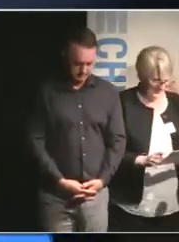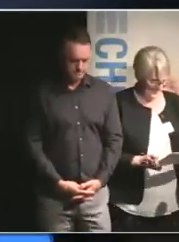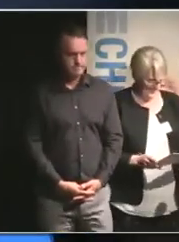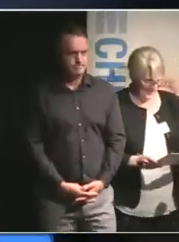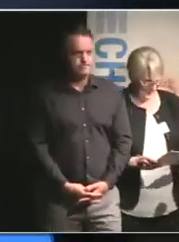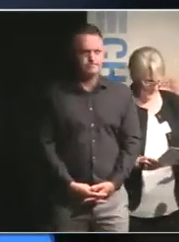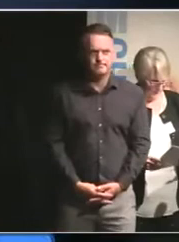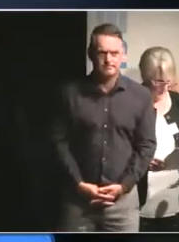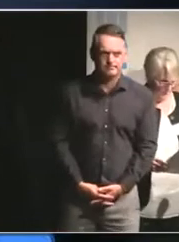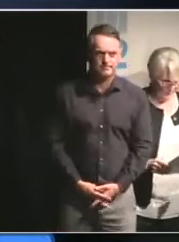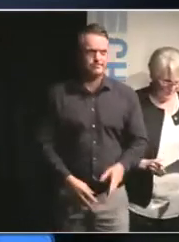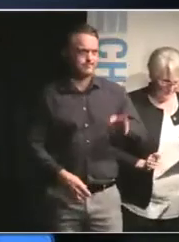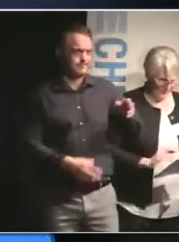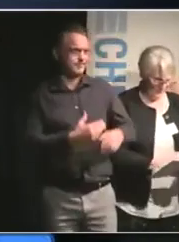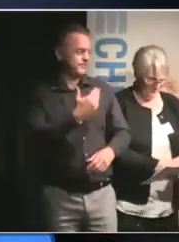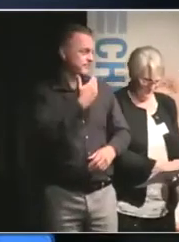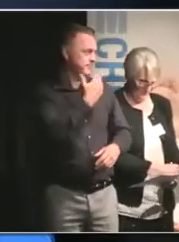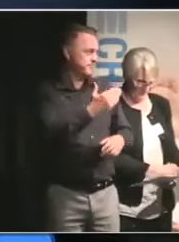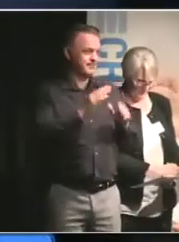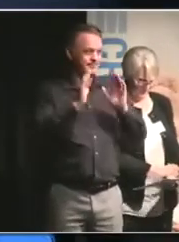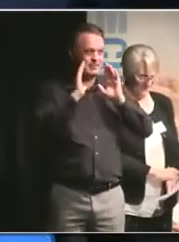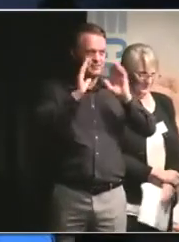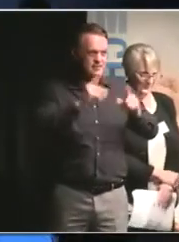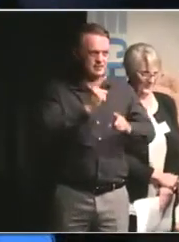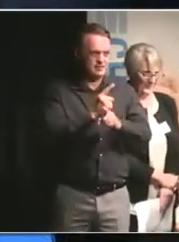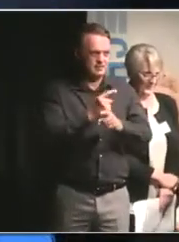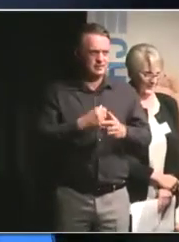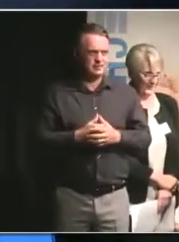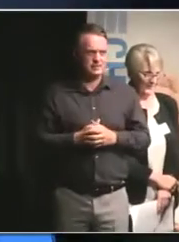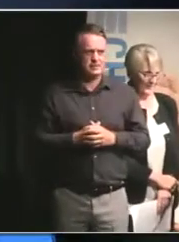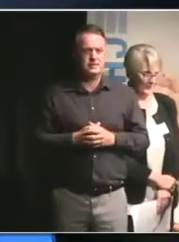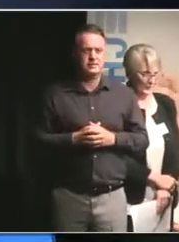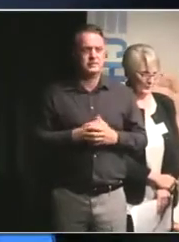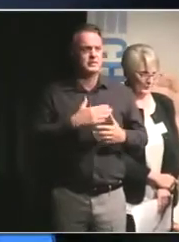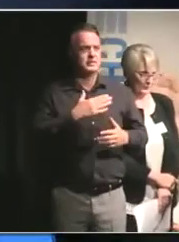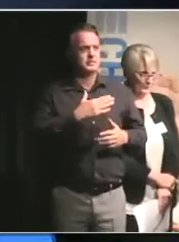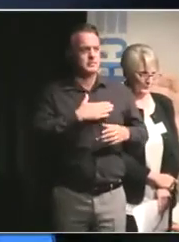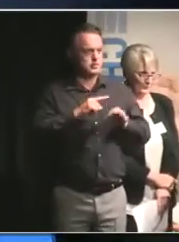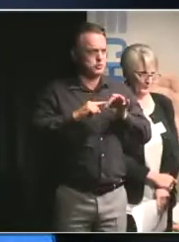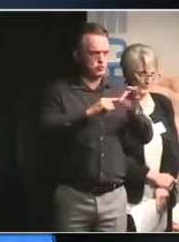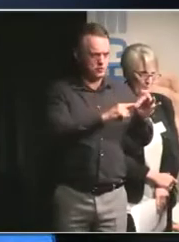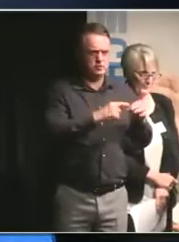thank you that was amazing uh tall really good and my question is about the cost so when you assess